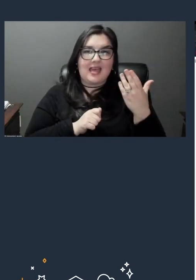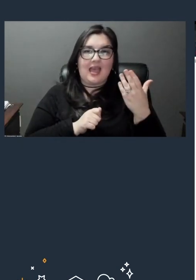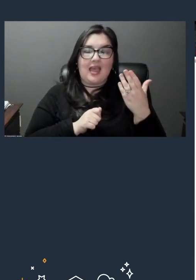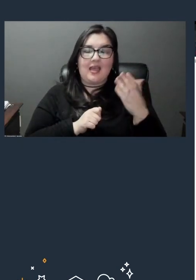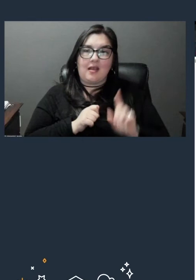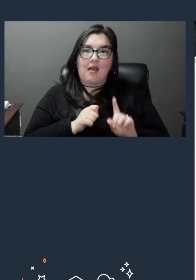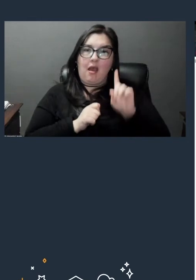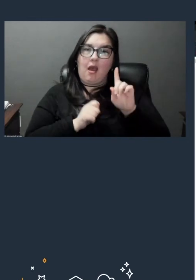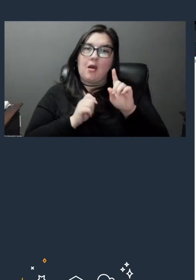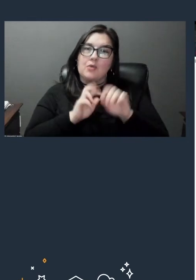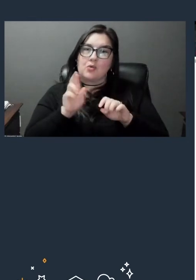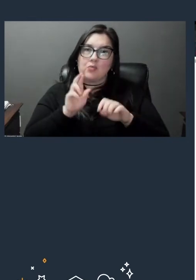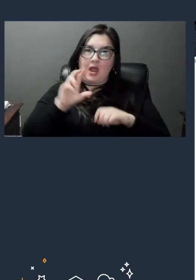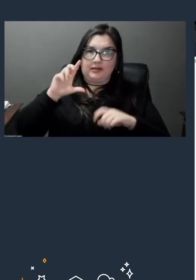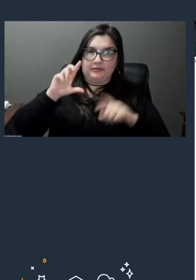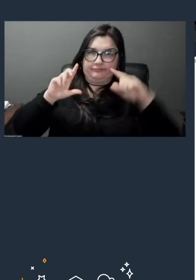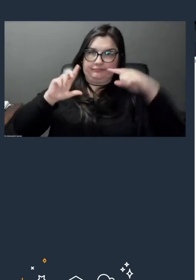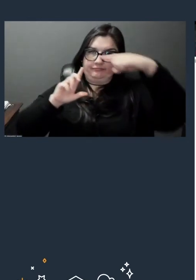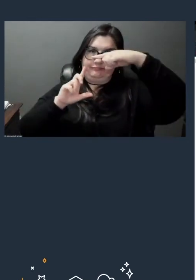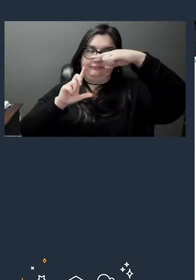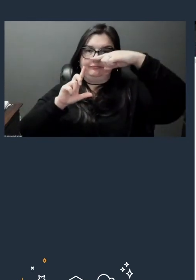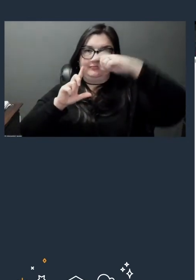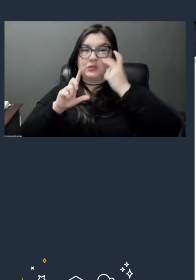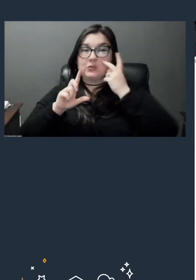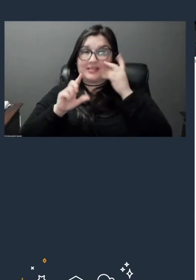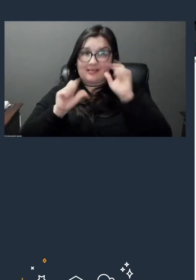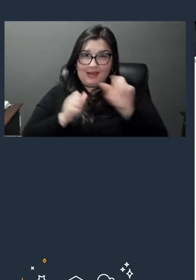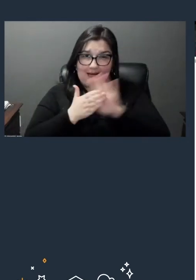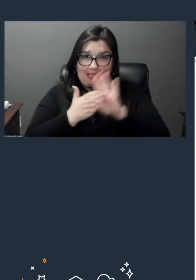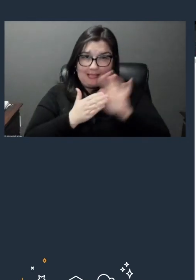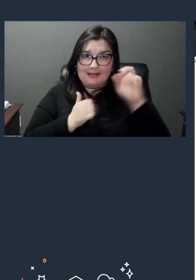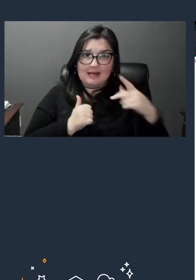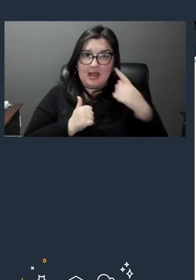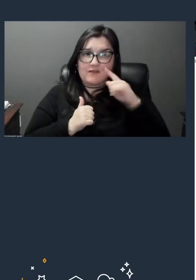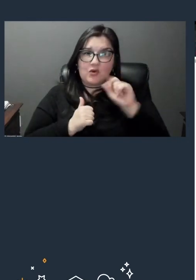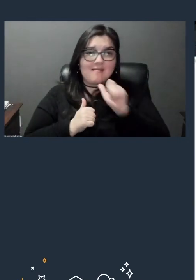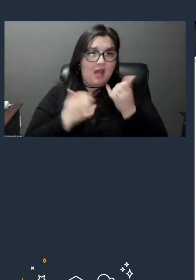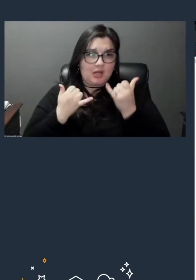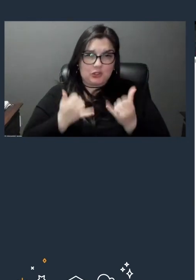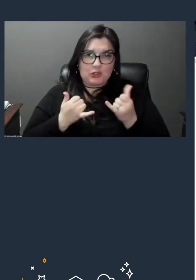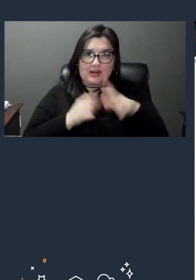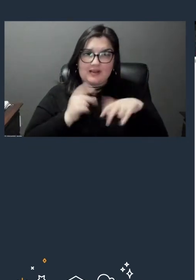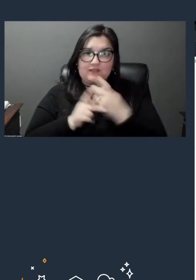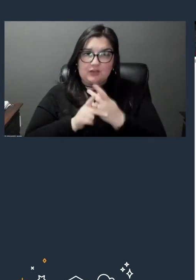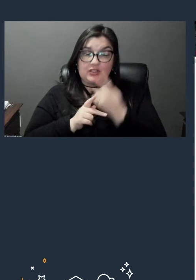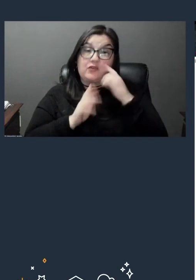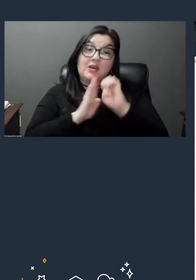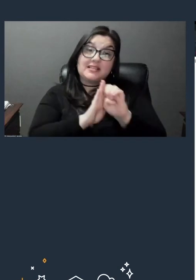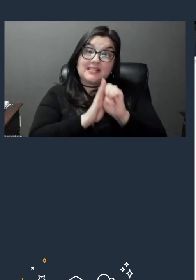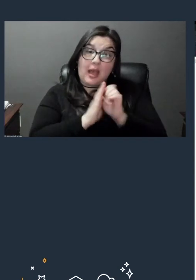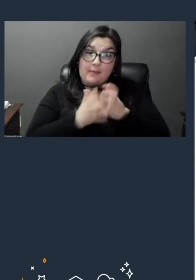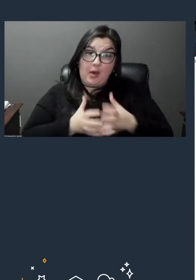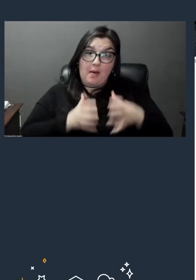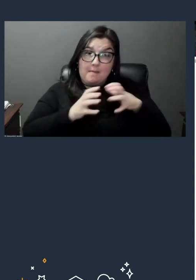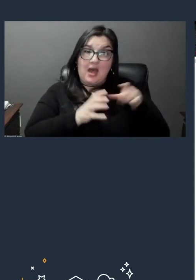for cleaning up non-current versions. For example, this buckets over here has 15 petabytes